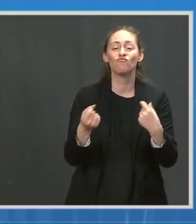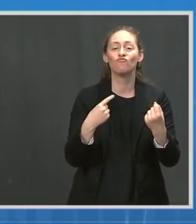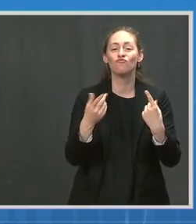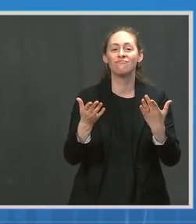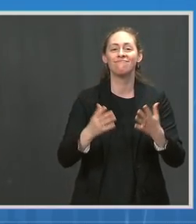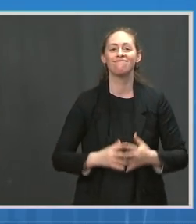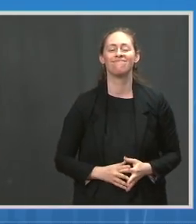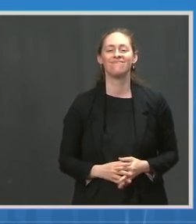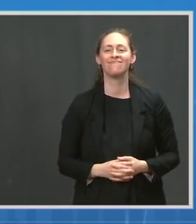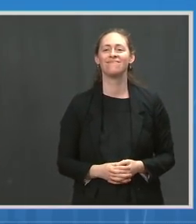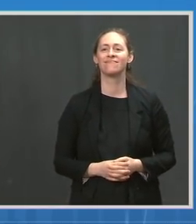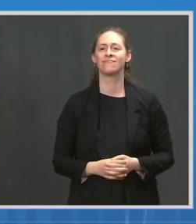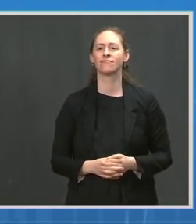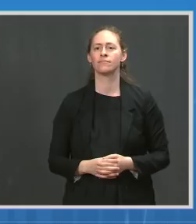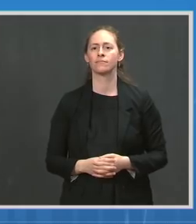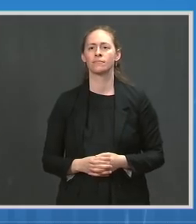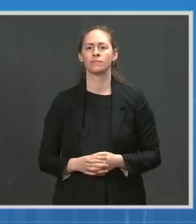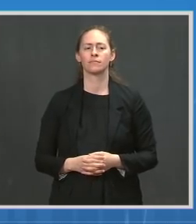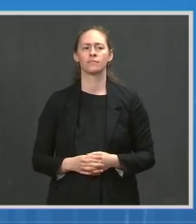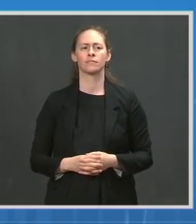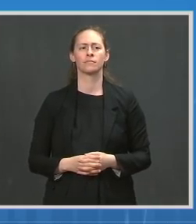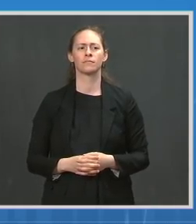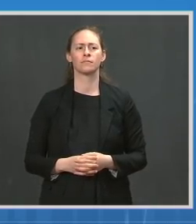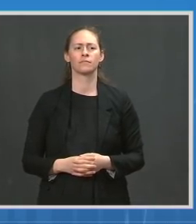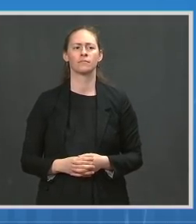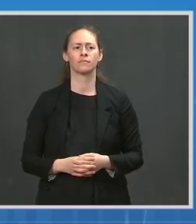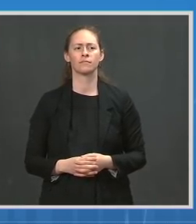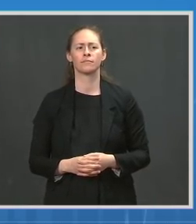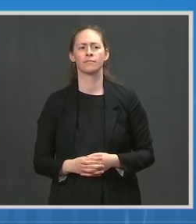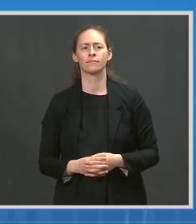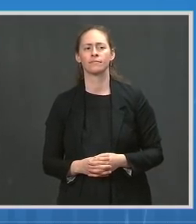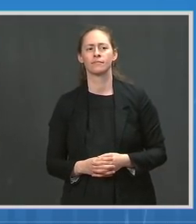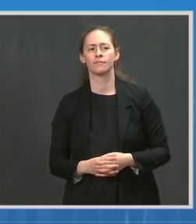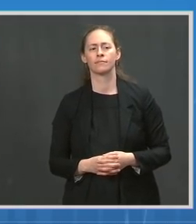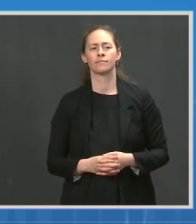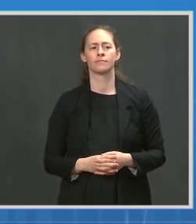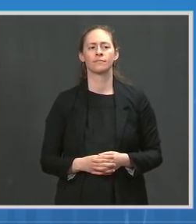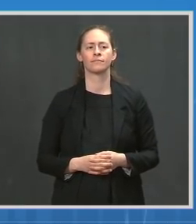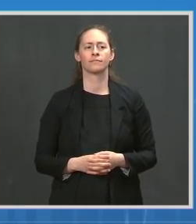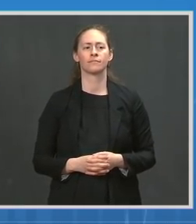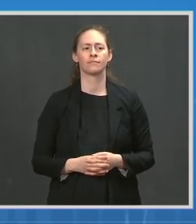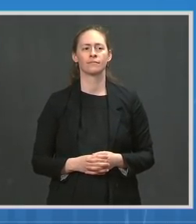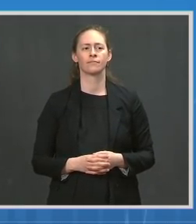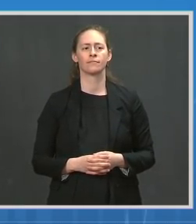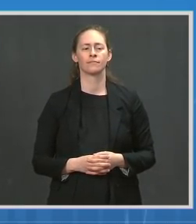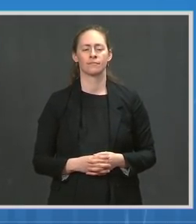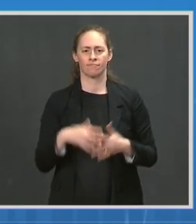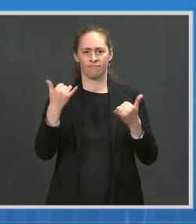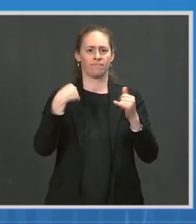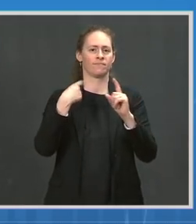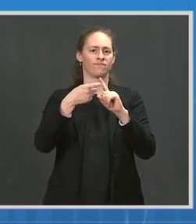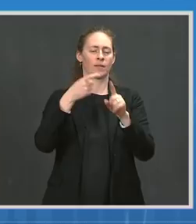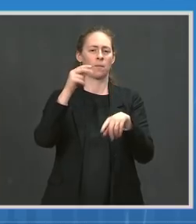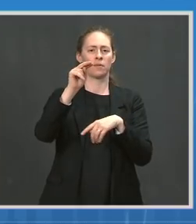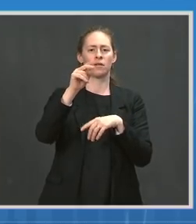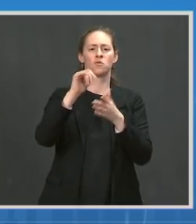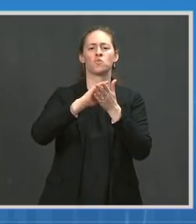Moderator: Let's go to Rebecca Robbins with New York Times. The Press: Yes, thank you. The Serum Institute of India